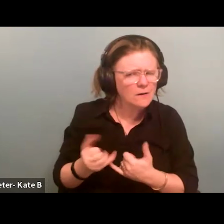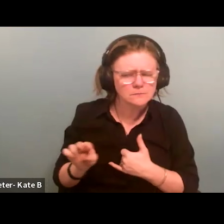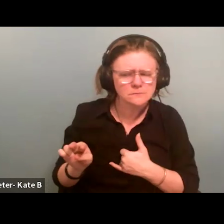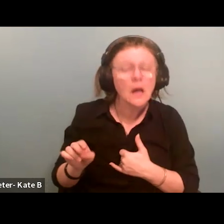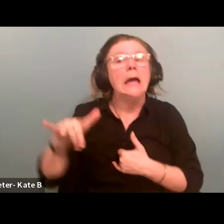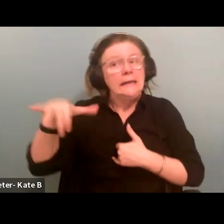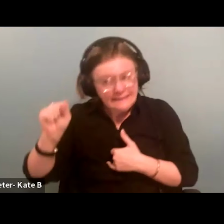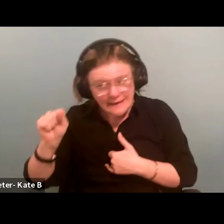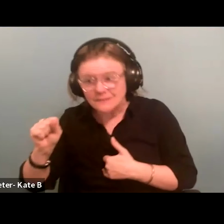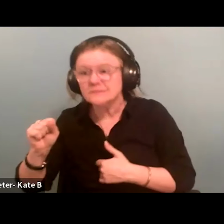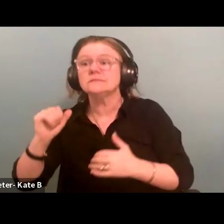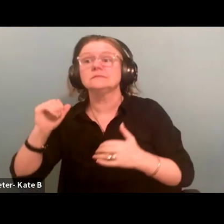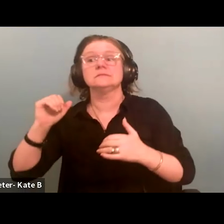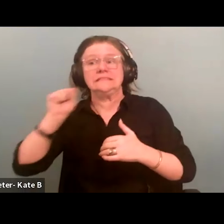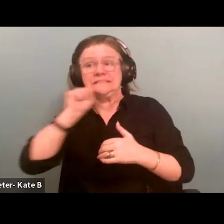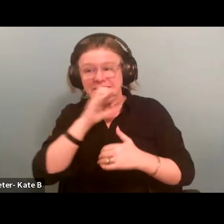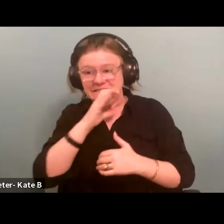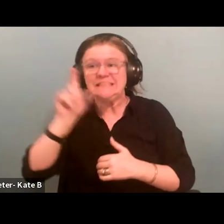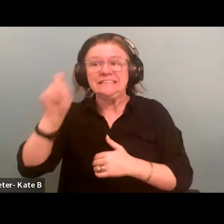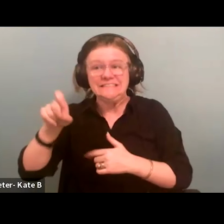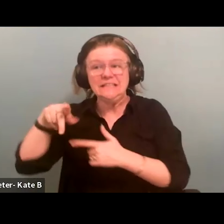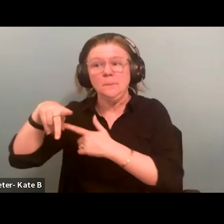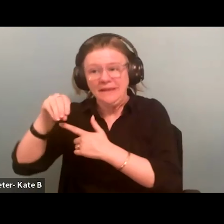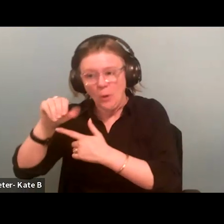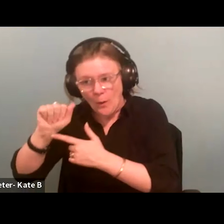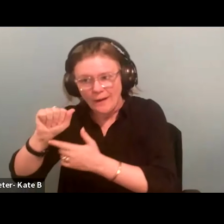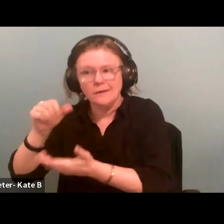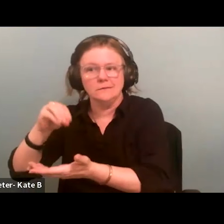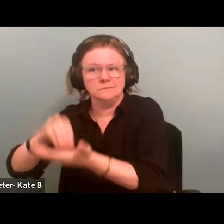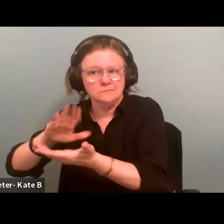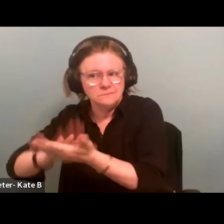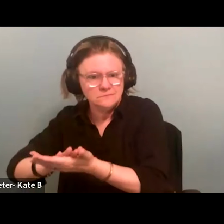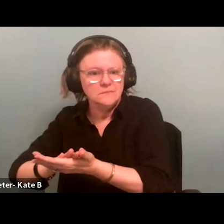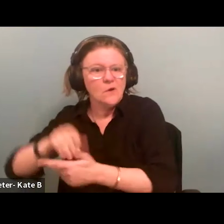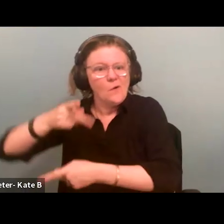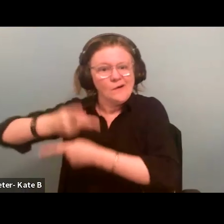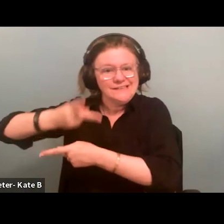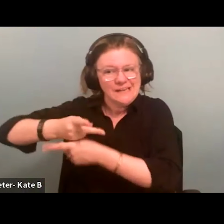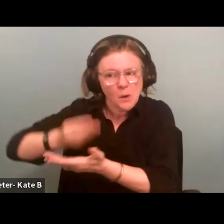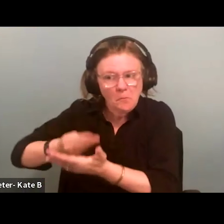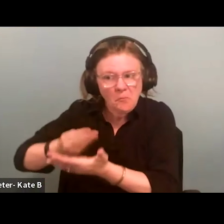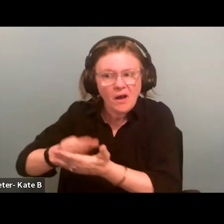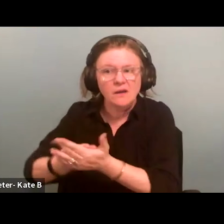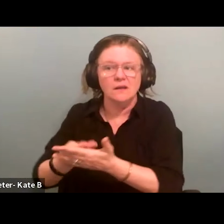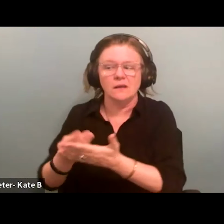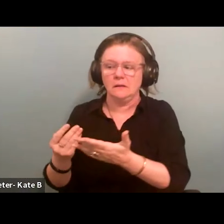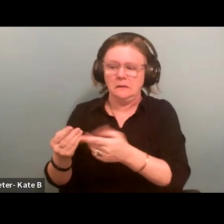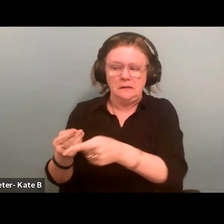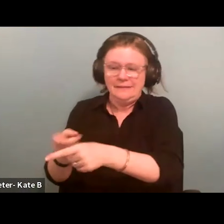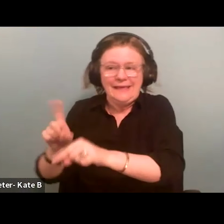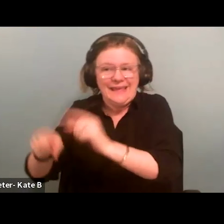Older adults have to have someone to be in charge in case they can't make those decisions.